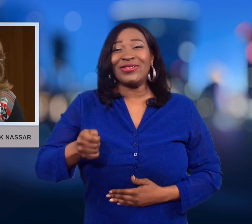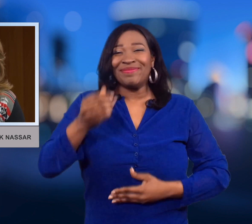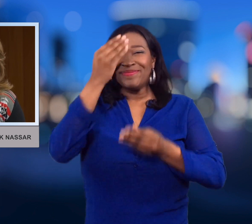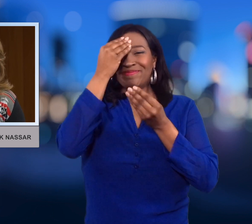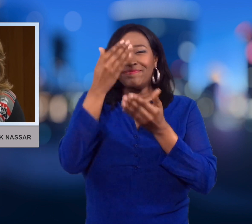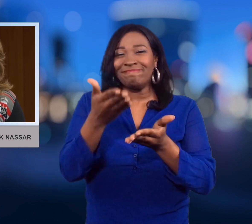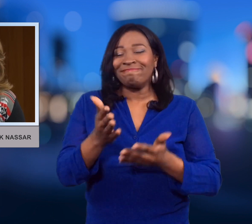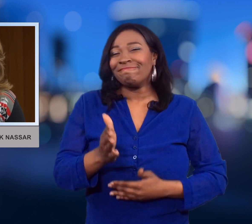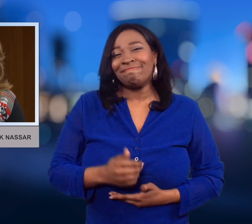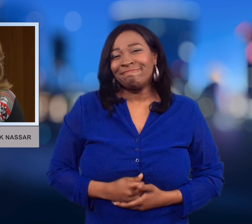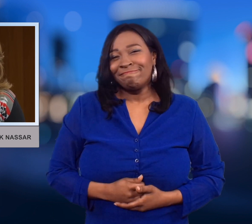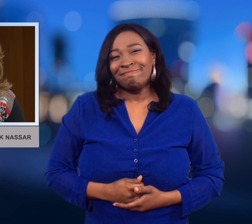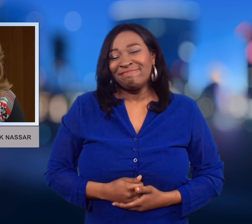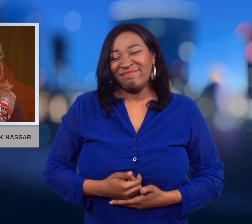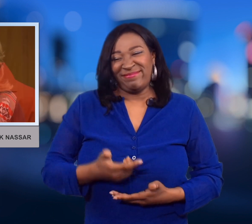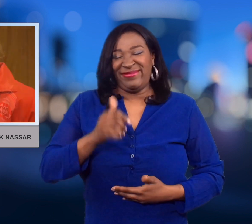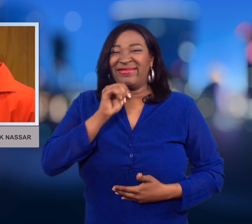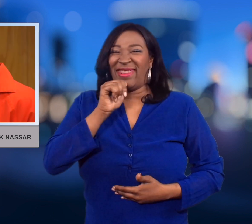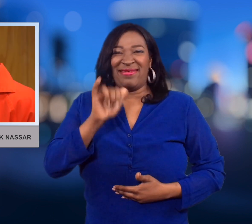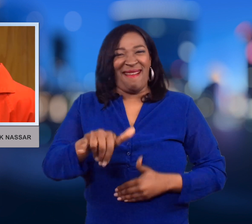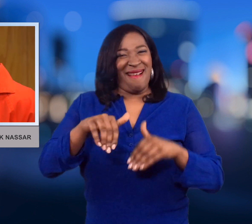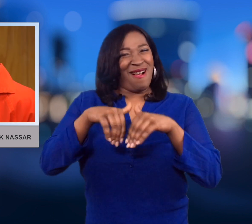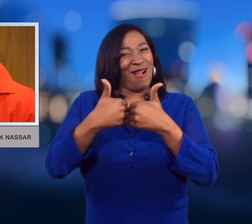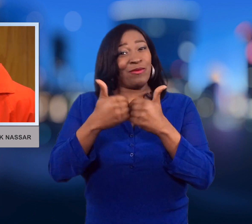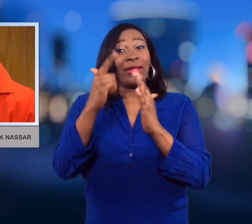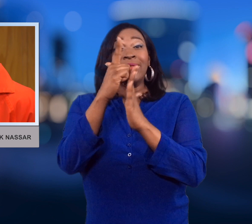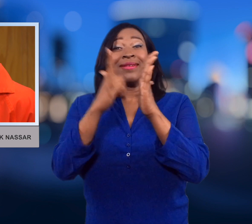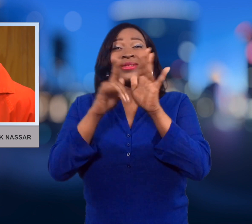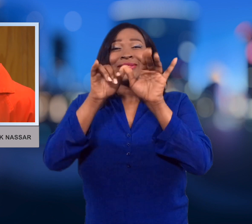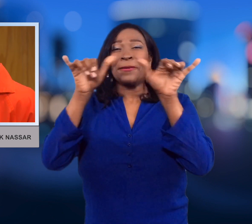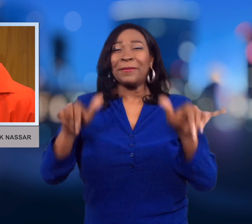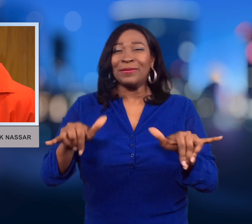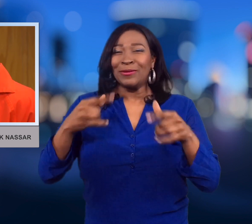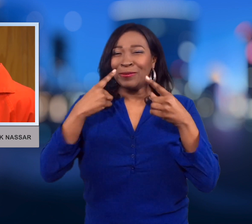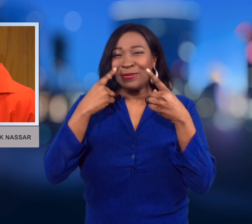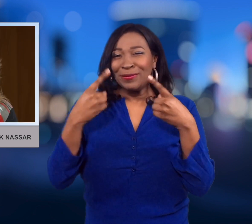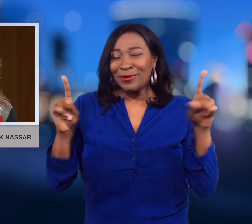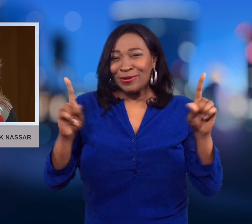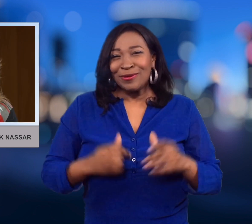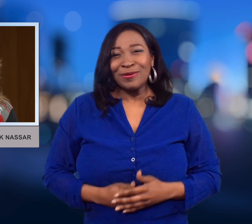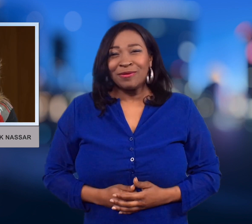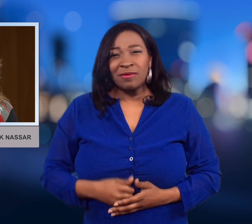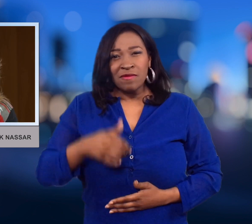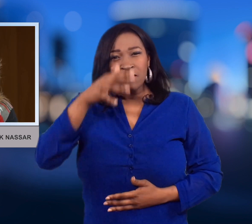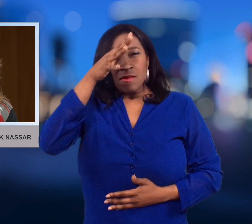The judge said “No. That’s not how the legal system works.”